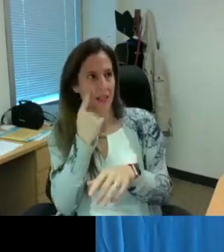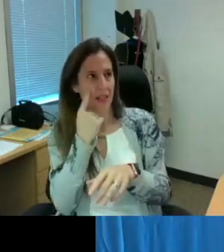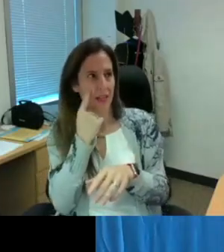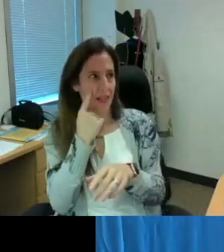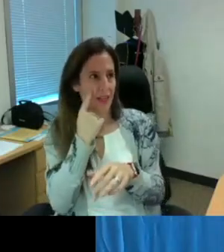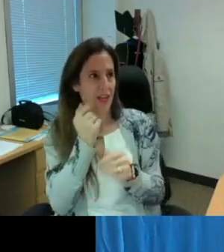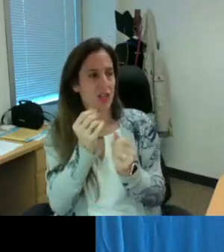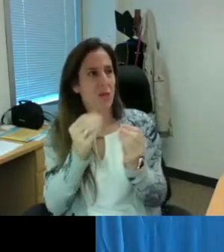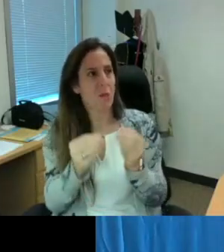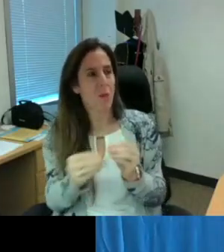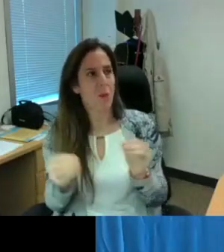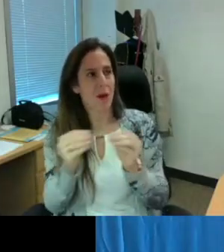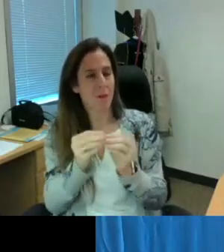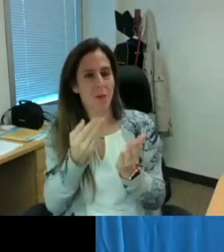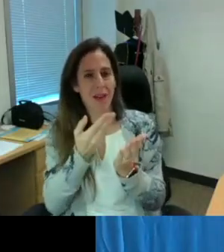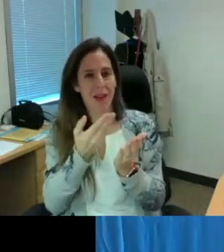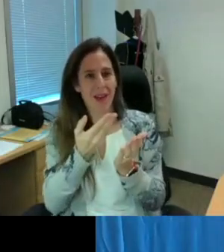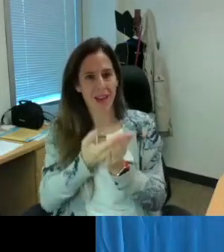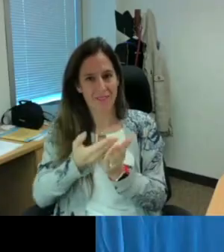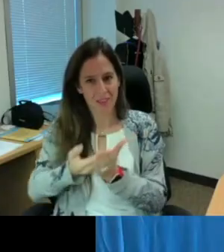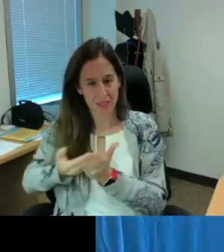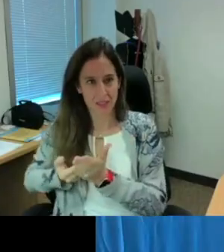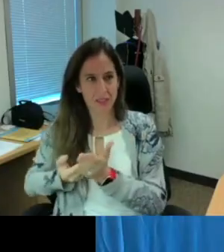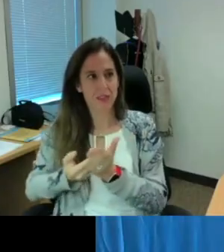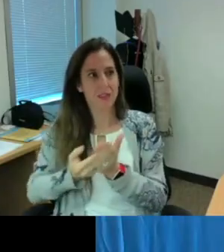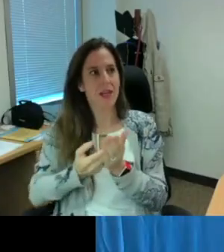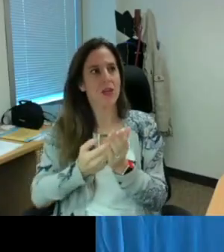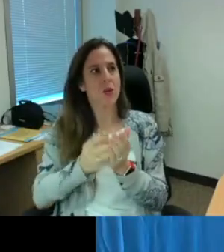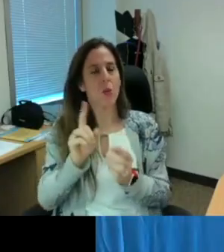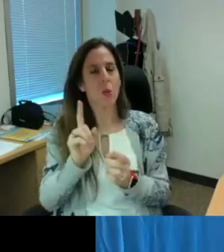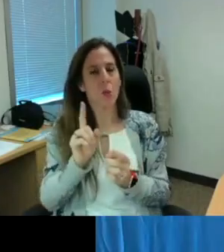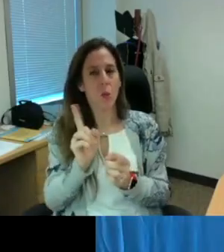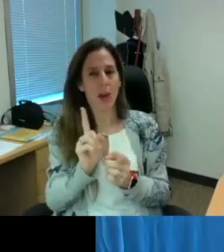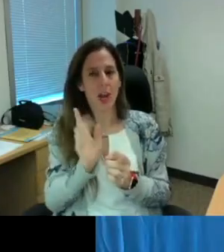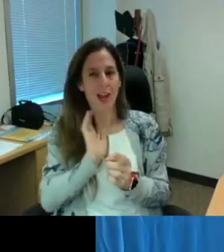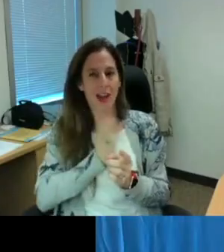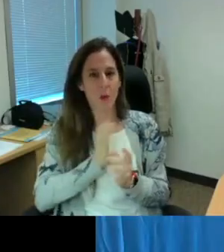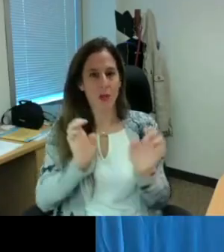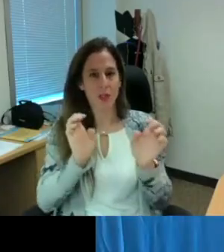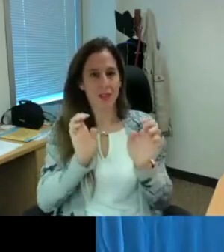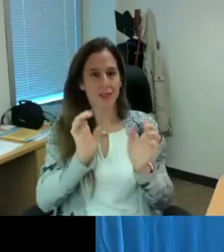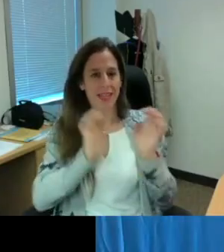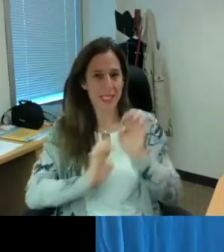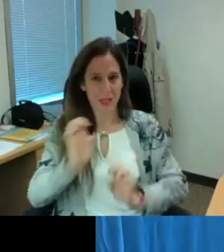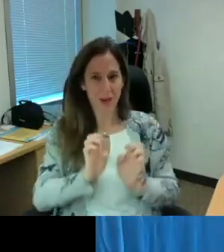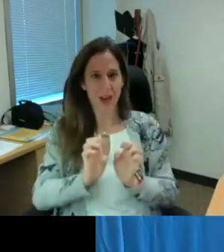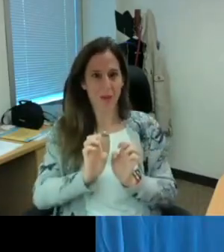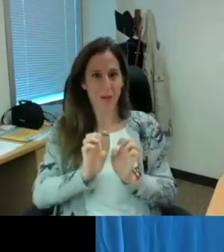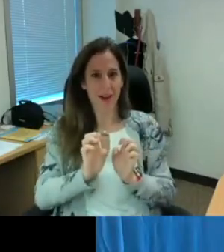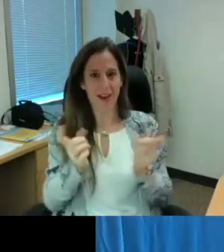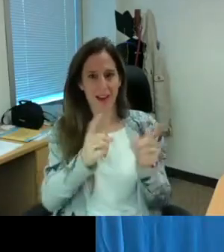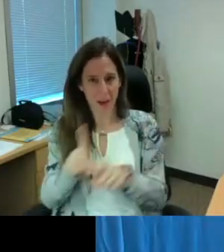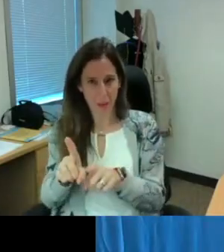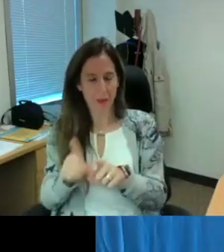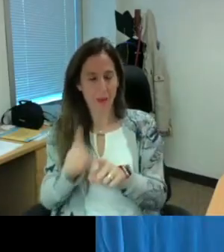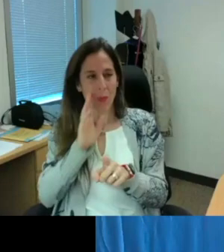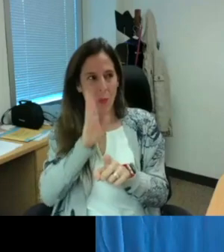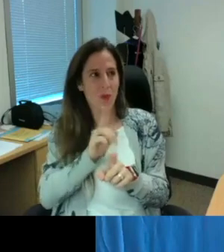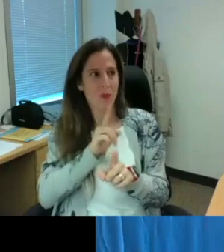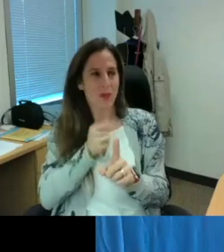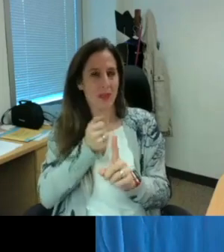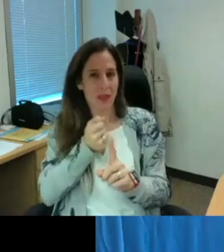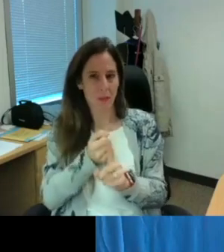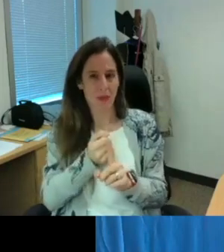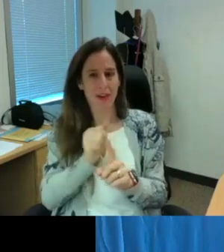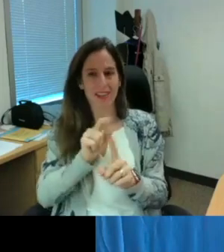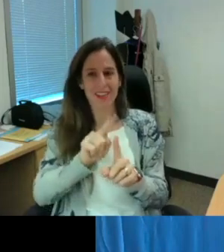an effect because I think there's more and more evidence that shows where our experiment